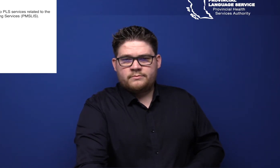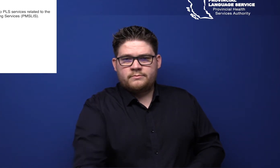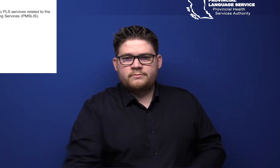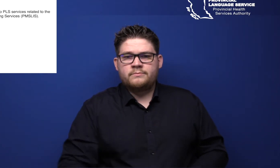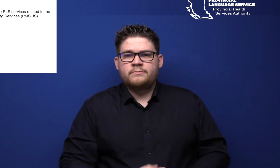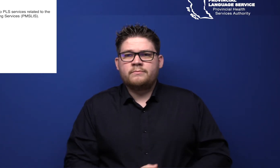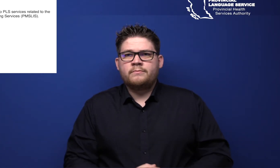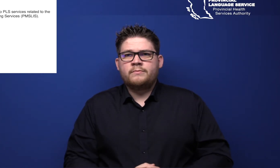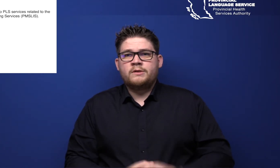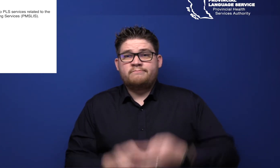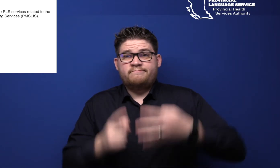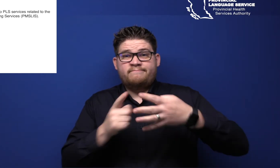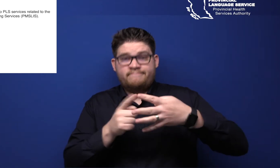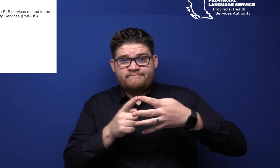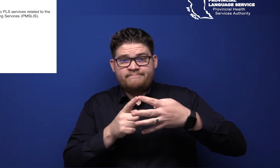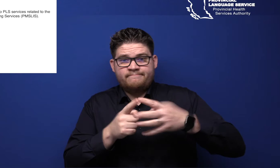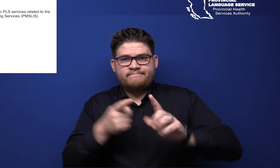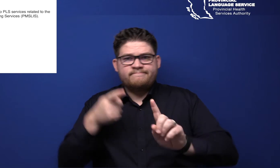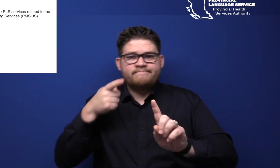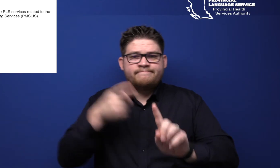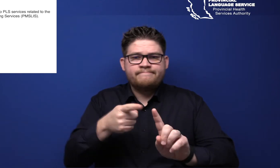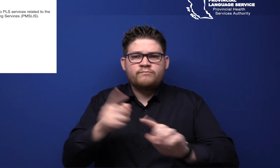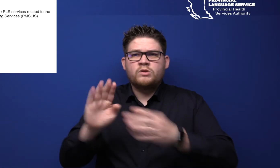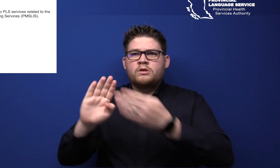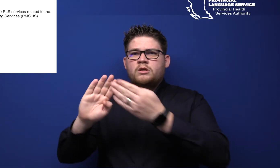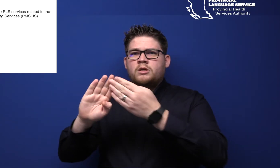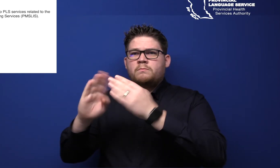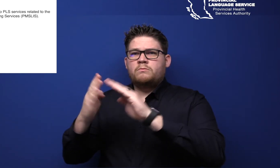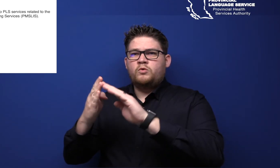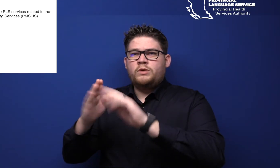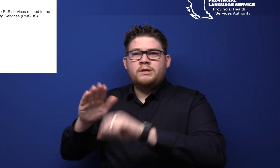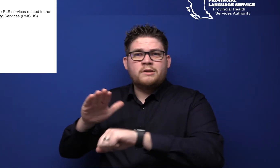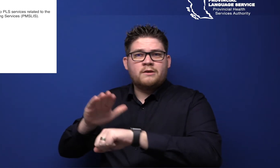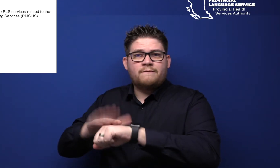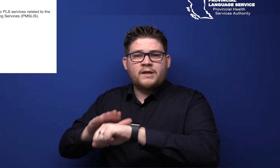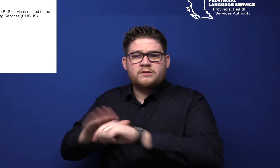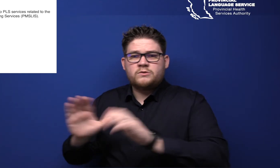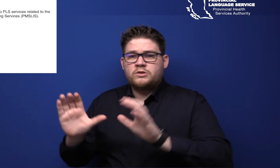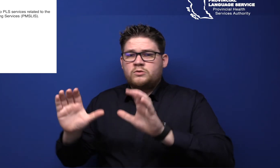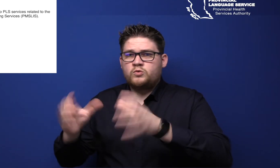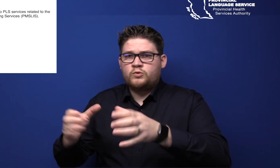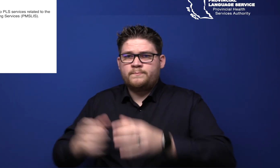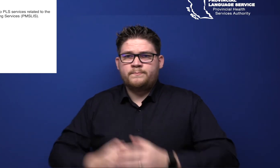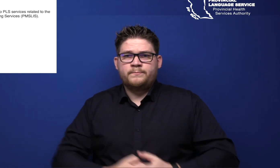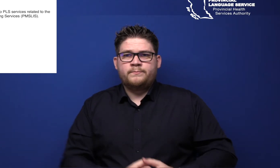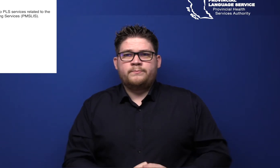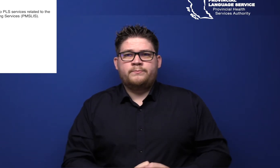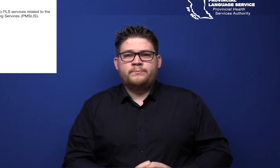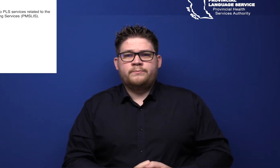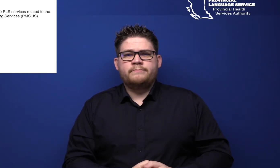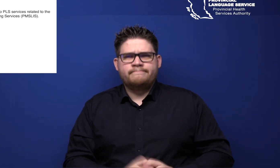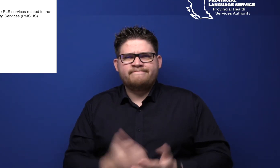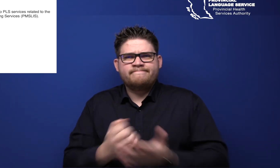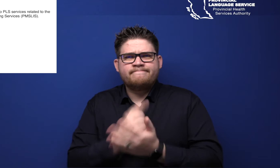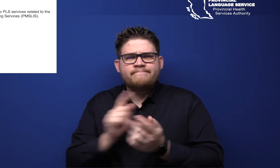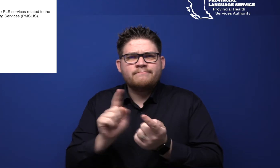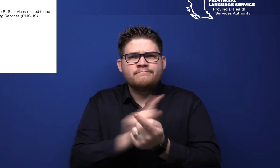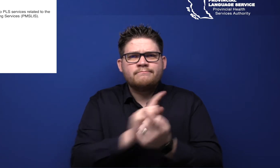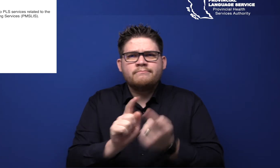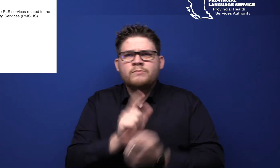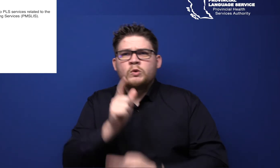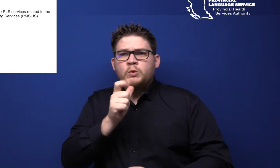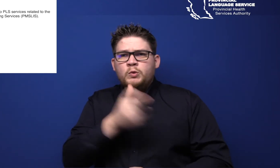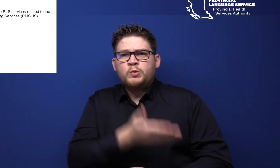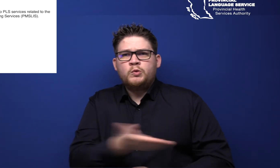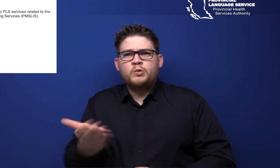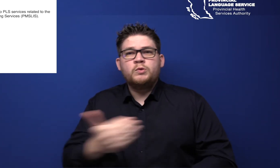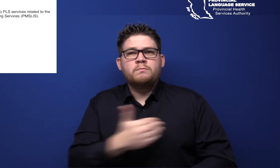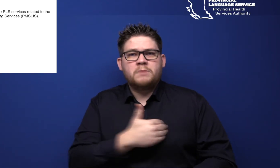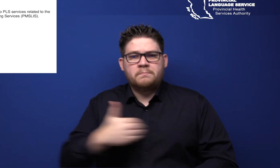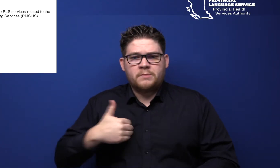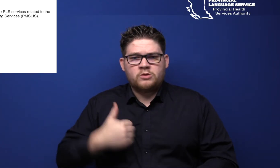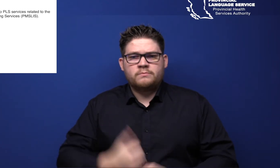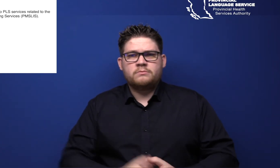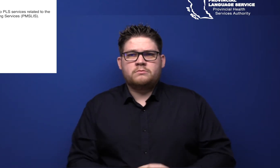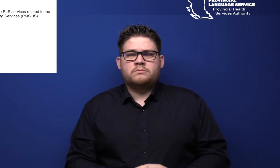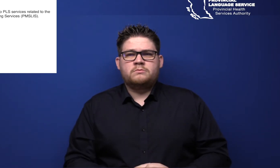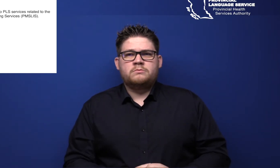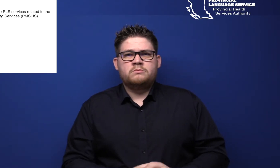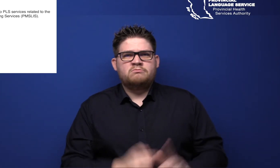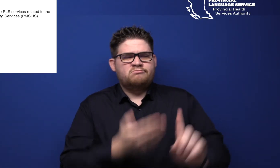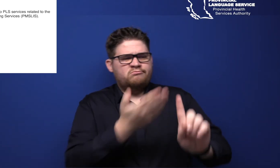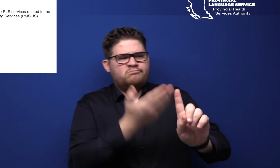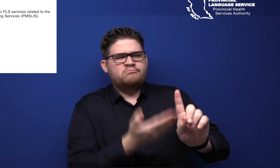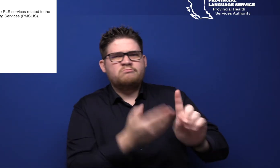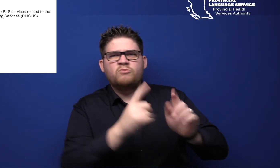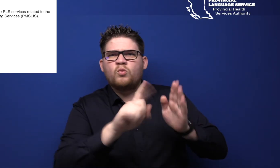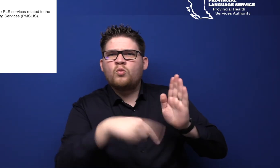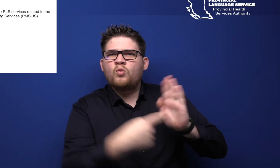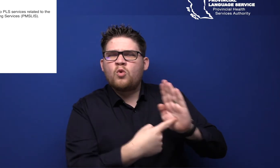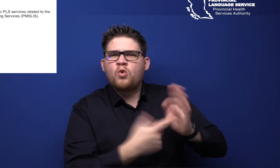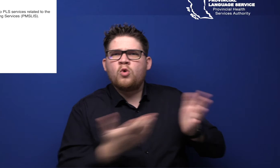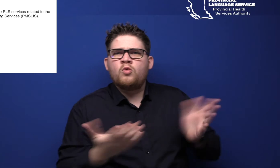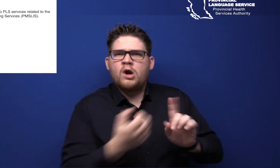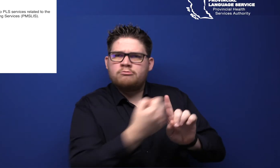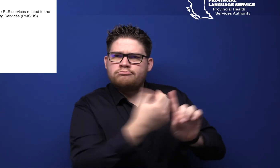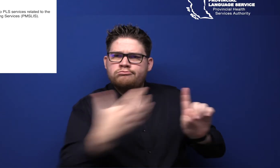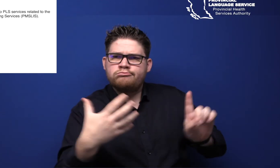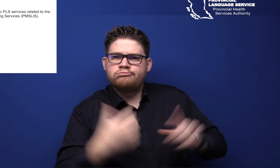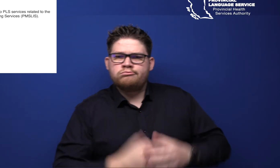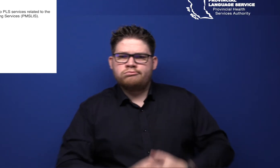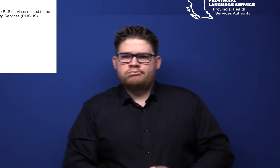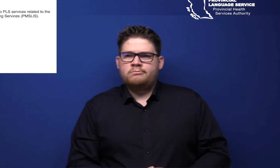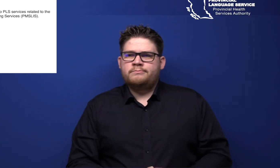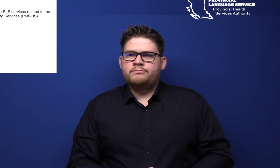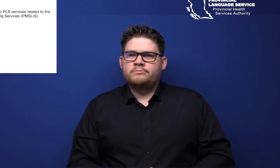SERVICES. THE FIRST TOPIC WILL BE OUR COMMUNITY ADVISORY GROUP. WE WILL GET TO MEET THE MEMBERS, LEARN THEIR ROLES.